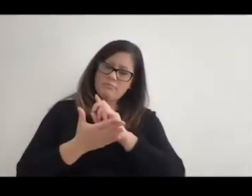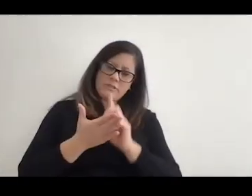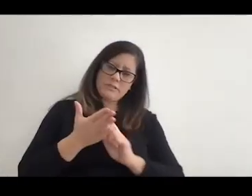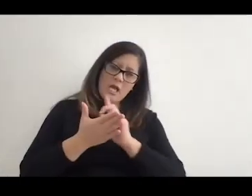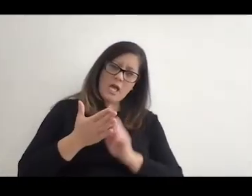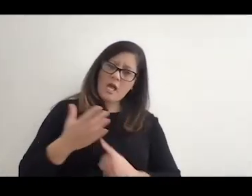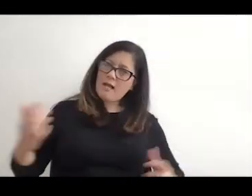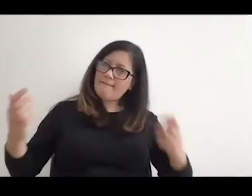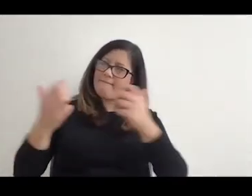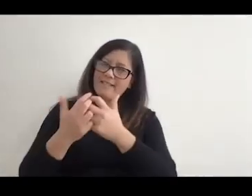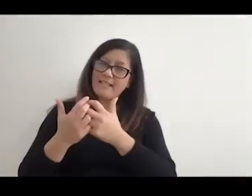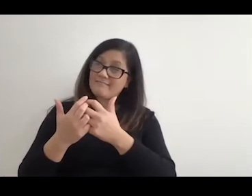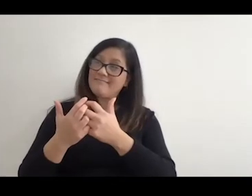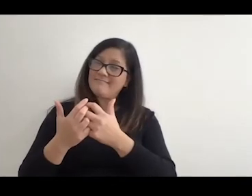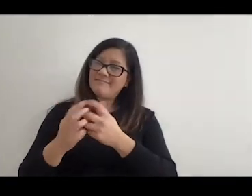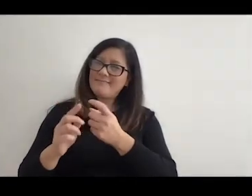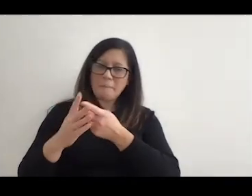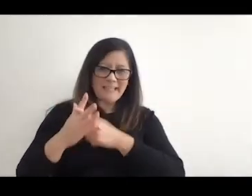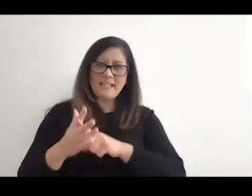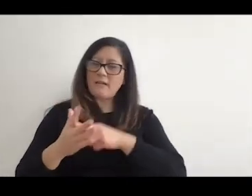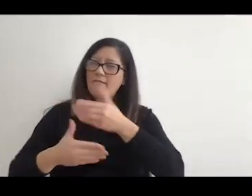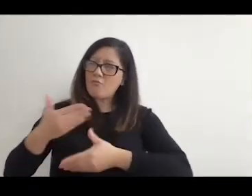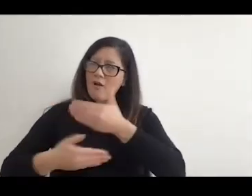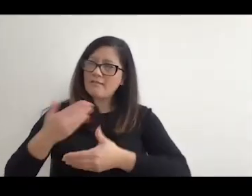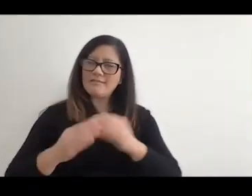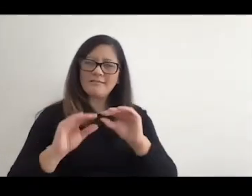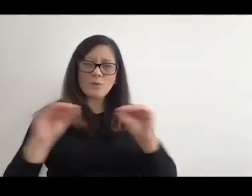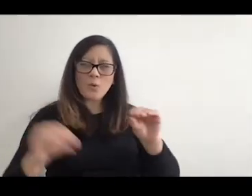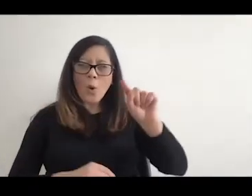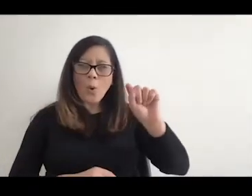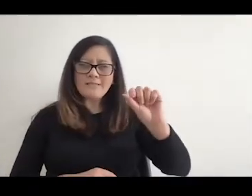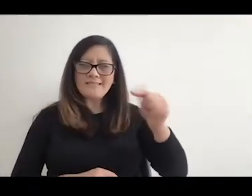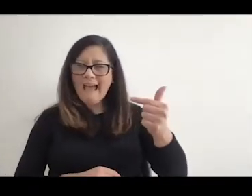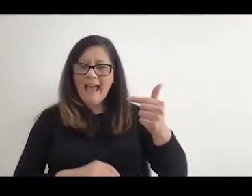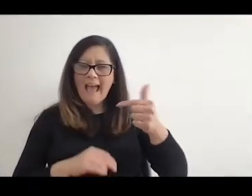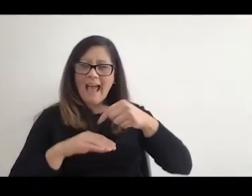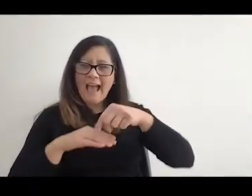works for so many people know tags just accessible for a variety of people.